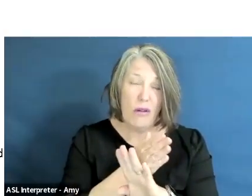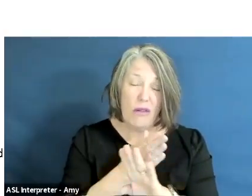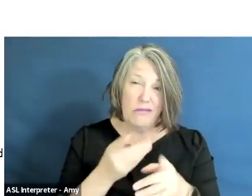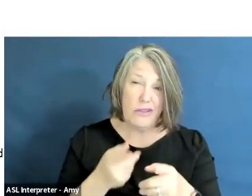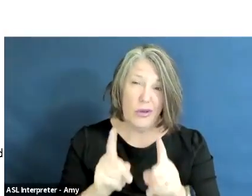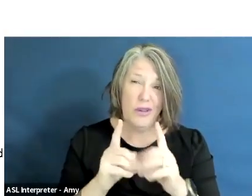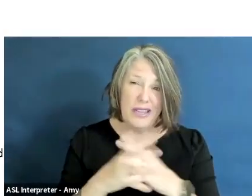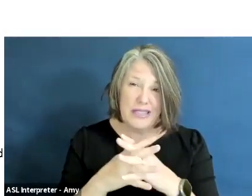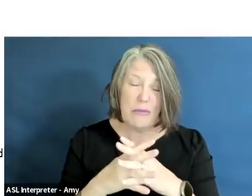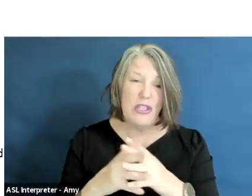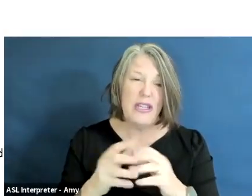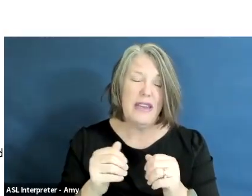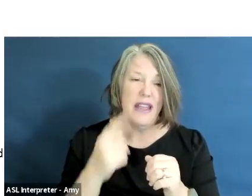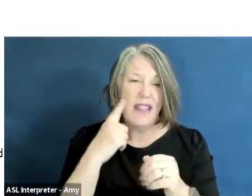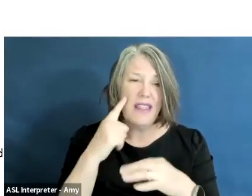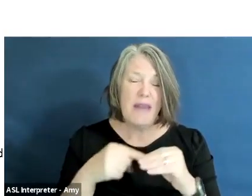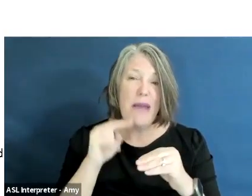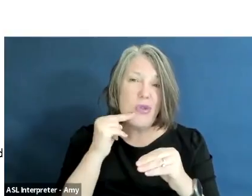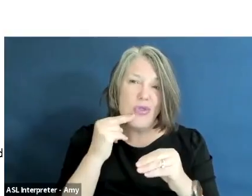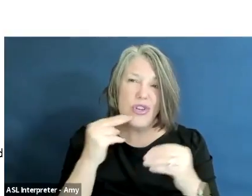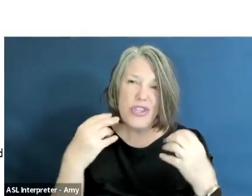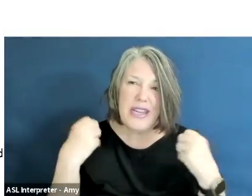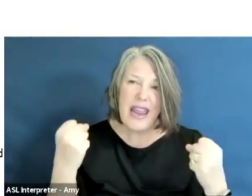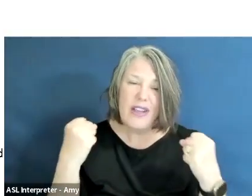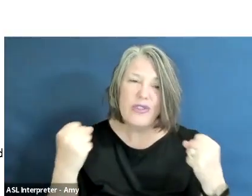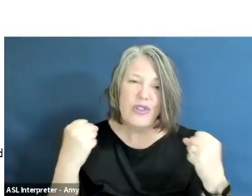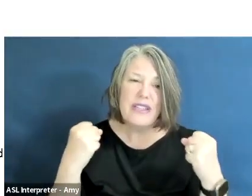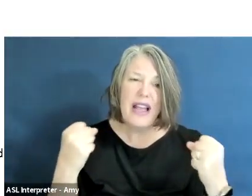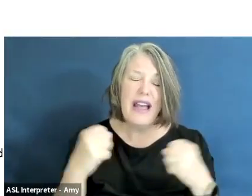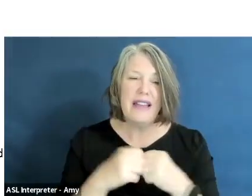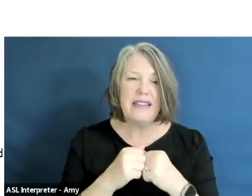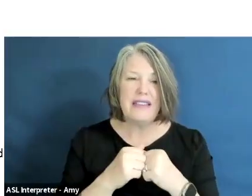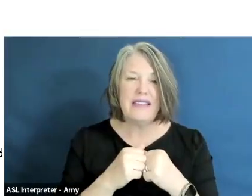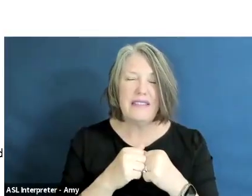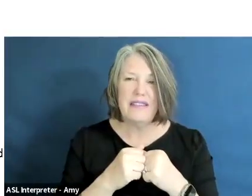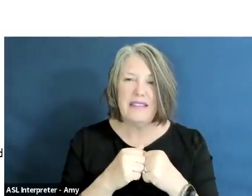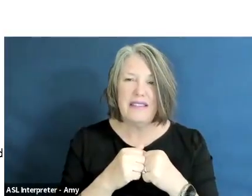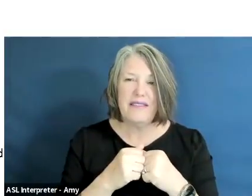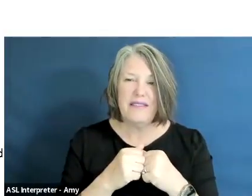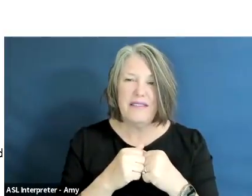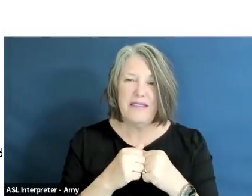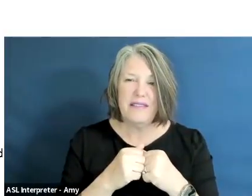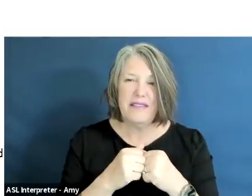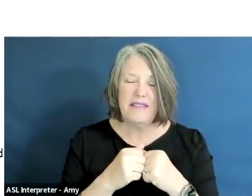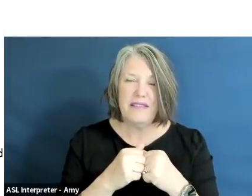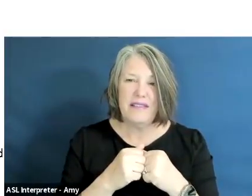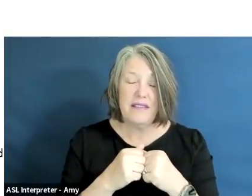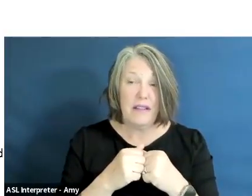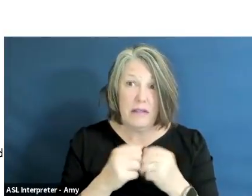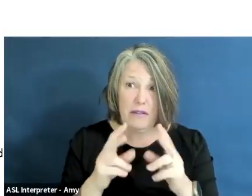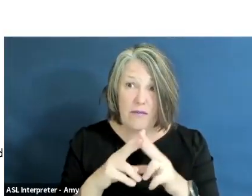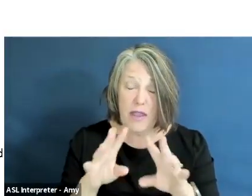thinking about nutrition and exercise, Kieran you know, says that it's very important for her to have